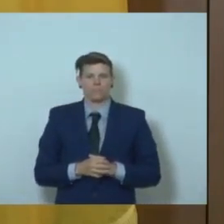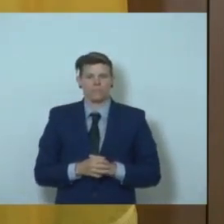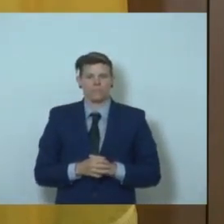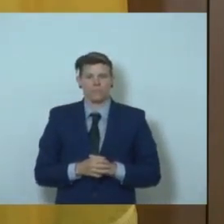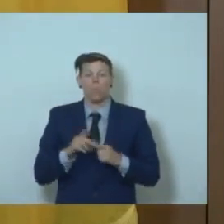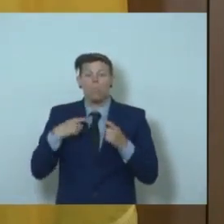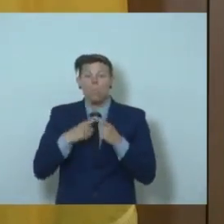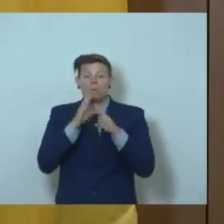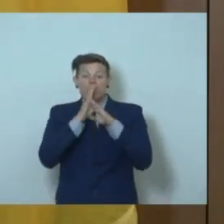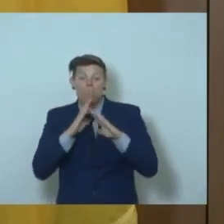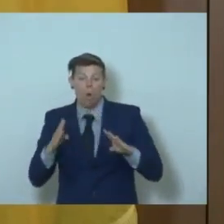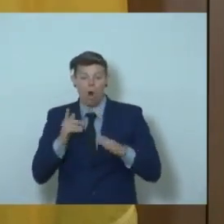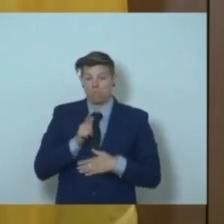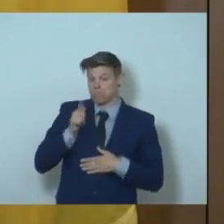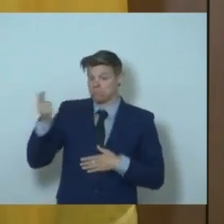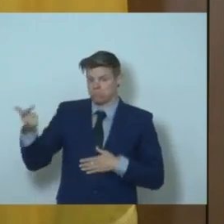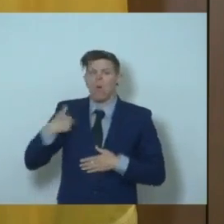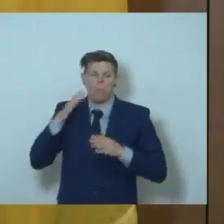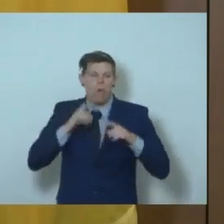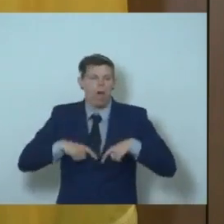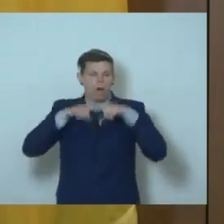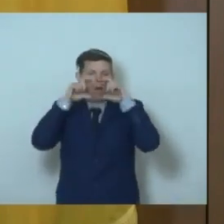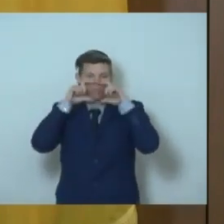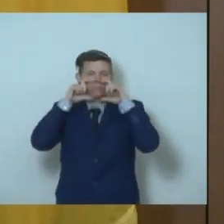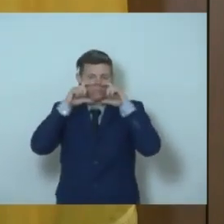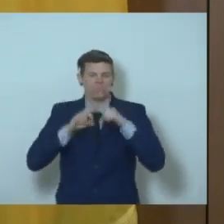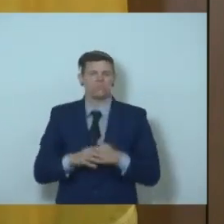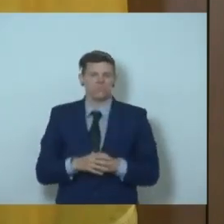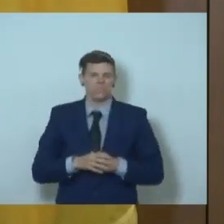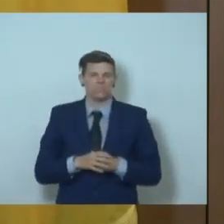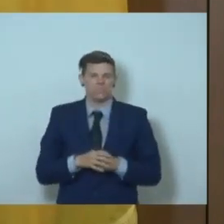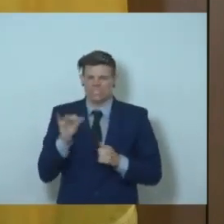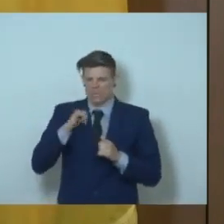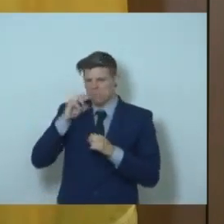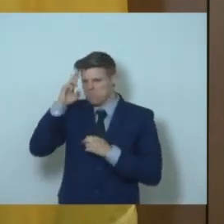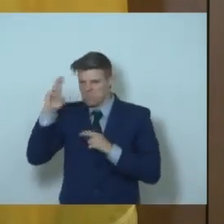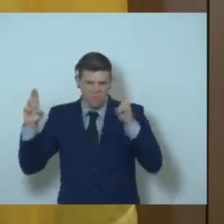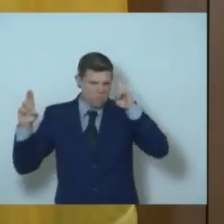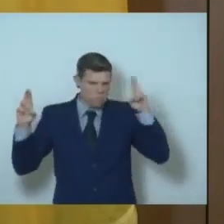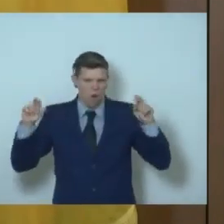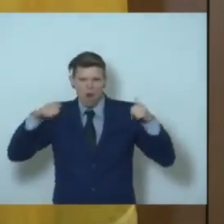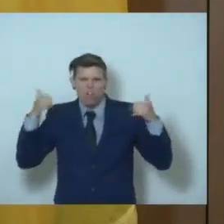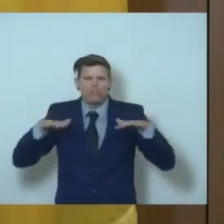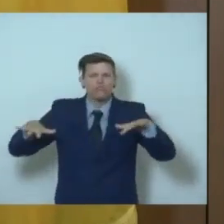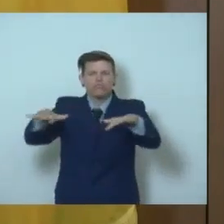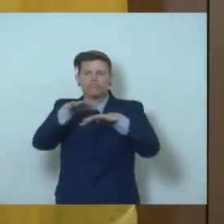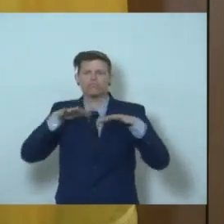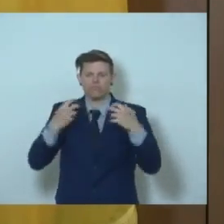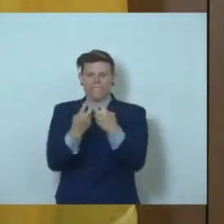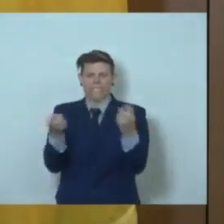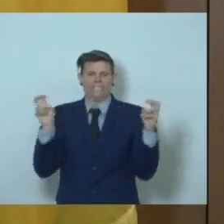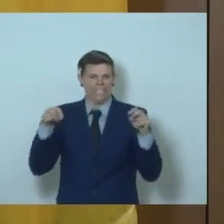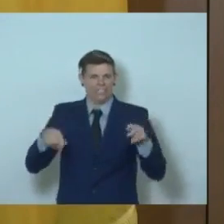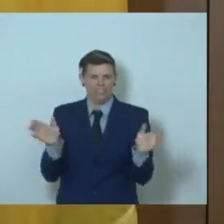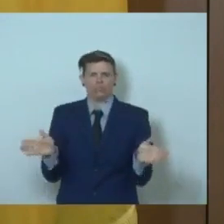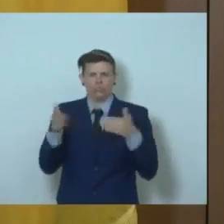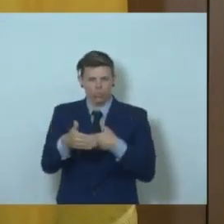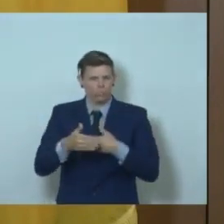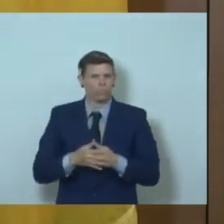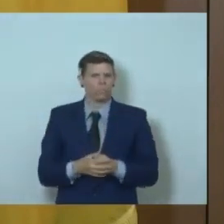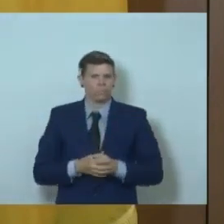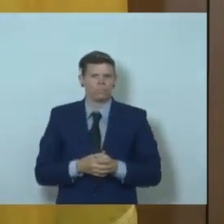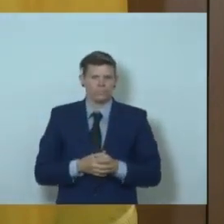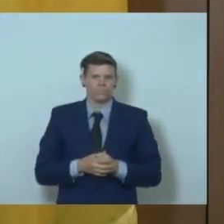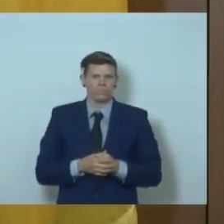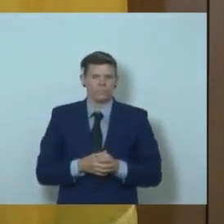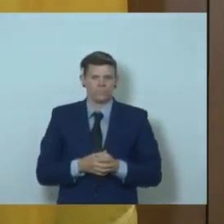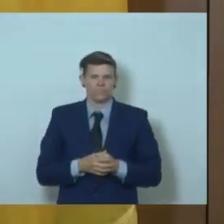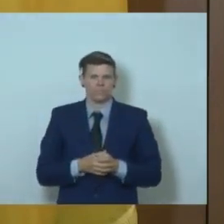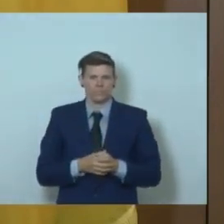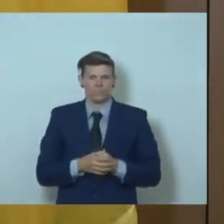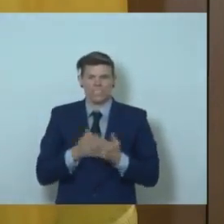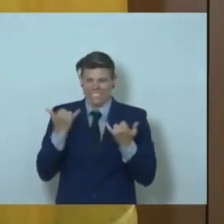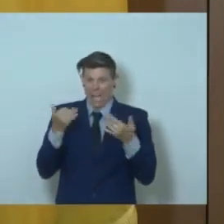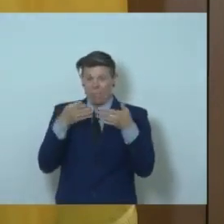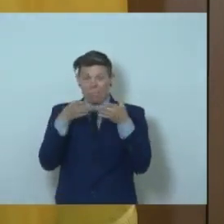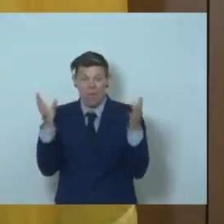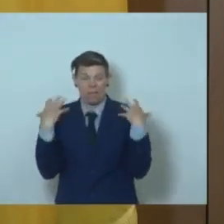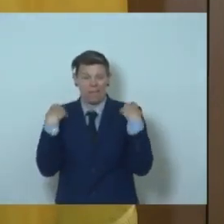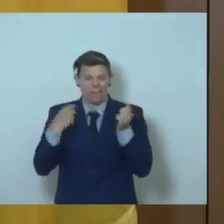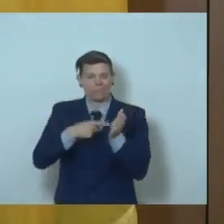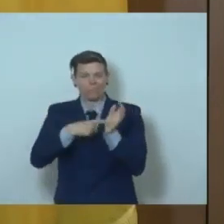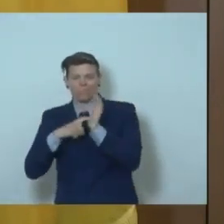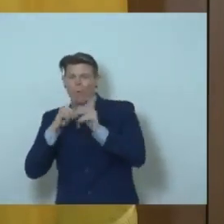SO WHAT WE DO IS WE TAKE THEM OFF WHILE WE’RE TALKING AND THEN ALL OF US PUT IT BACK ON WHEN WE’RE NOT AND AGAIN AS A SIGN OF RESPECT FOR EACH OTHER AND AS RECOGNITION, THIS IS THE